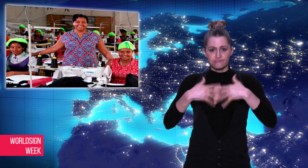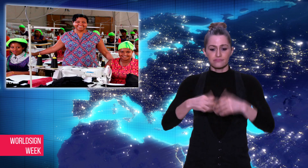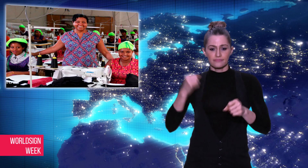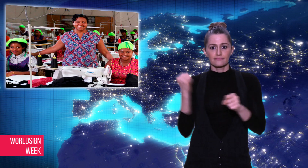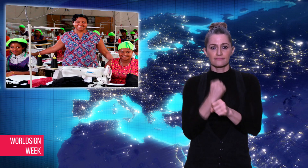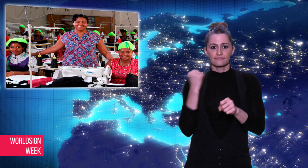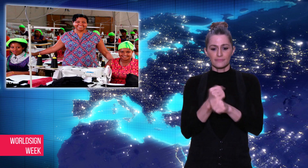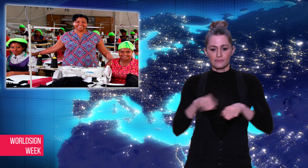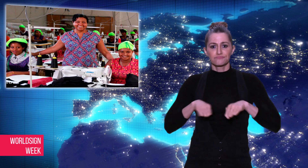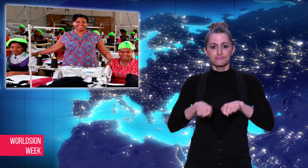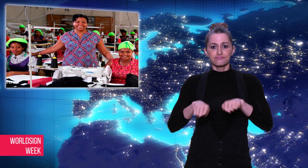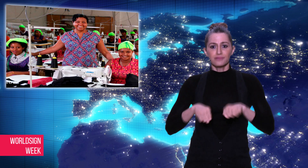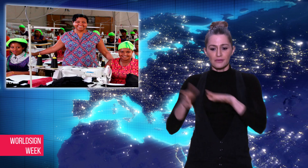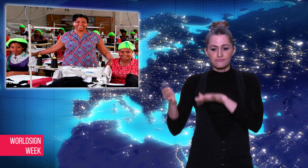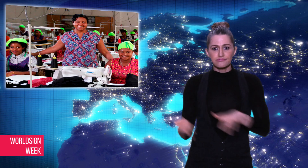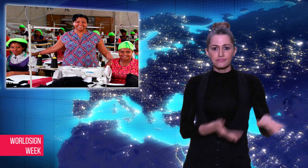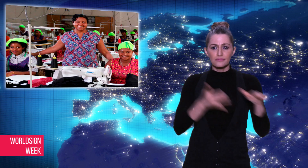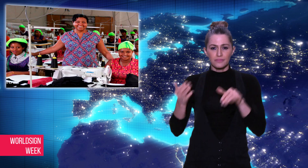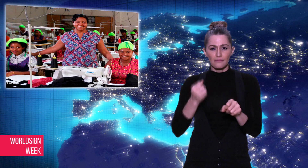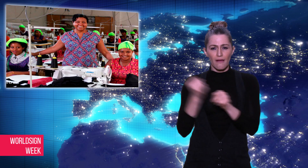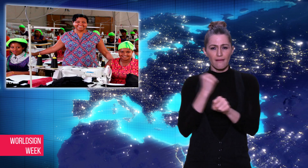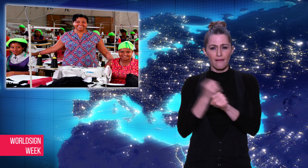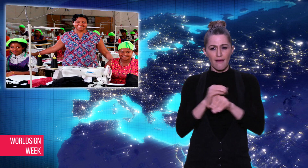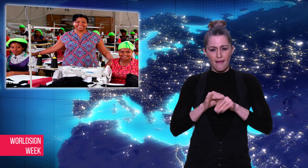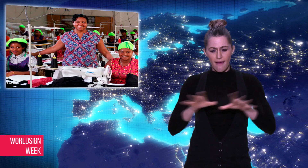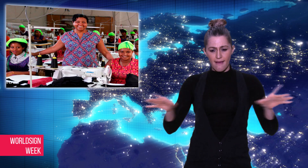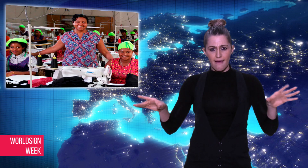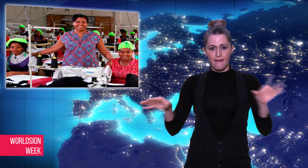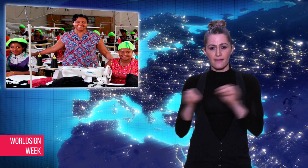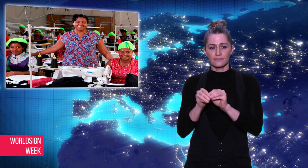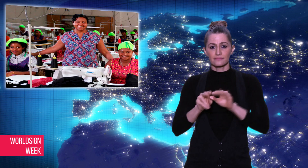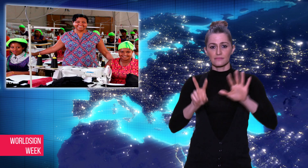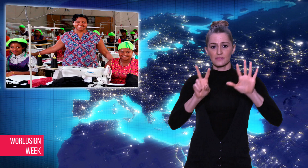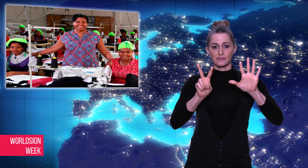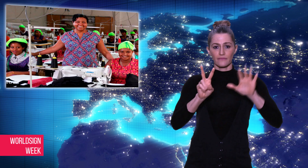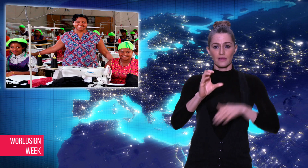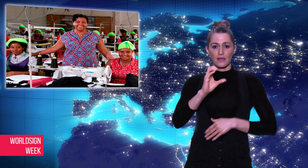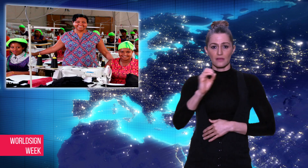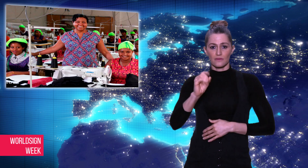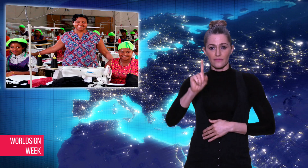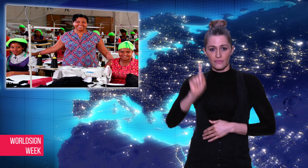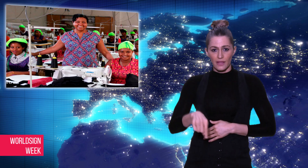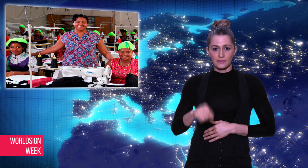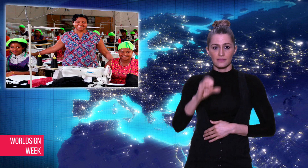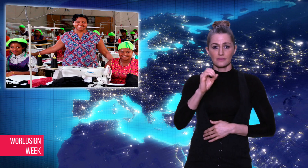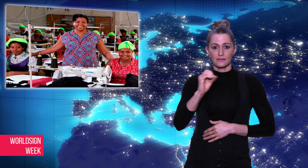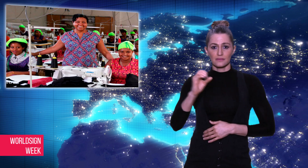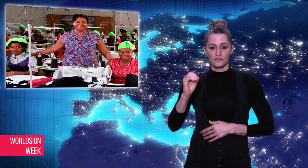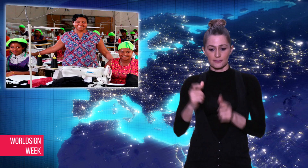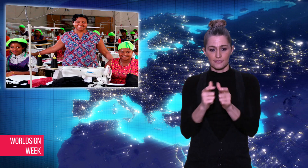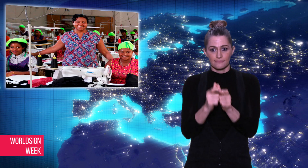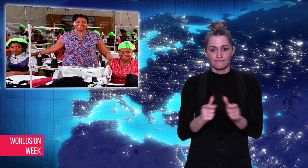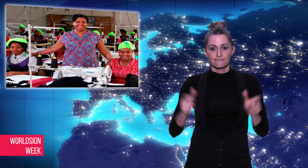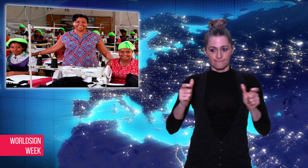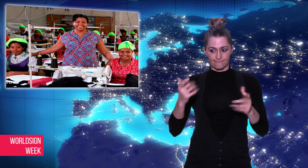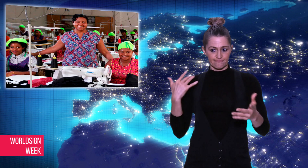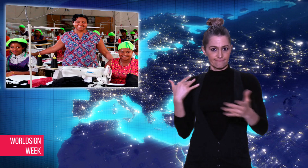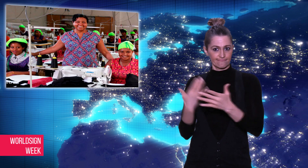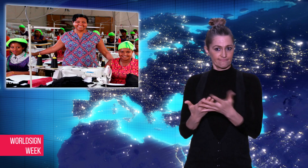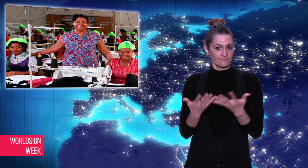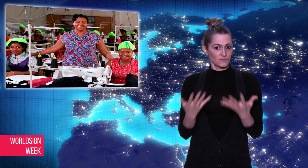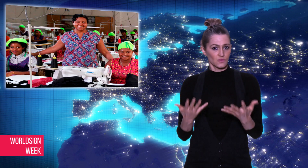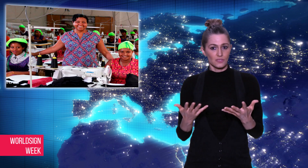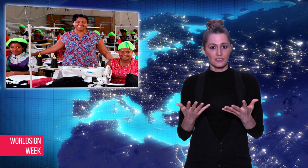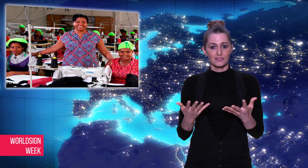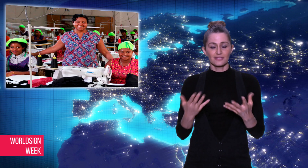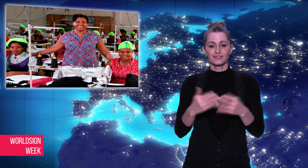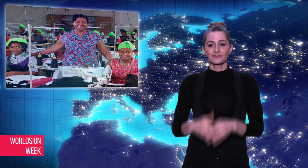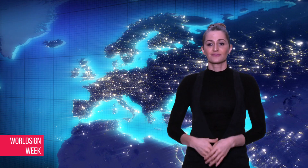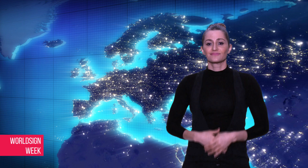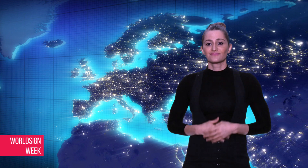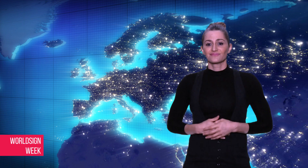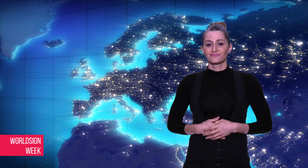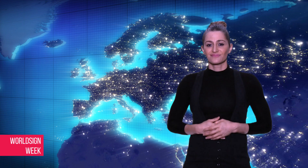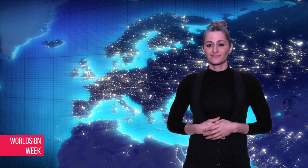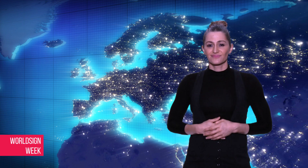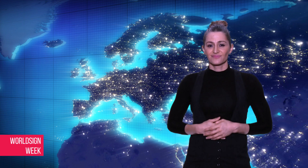Her factory has made over 700,000 pads to date.